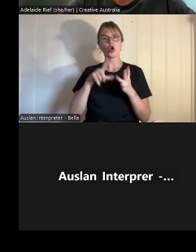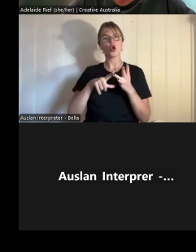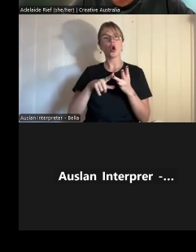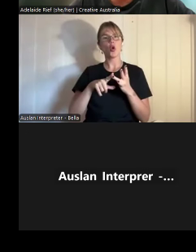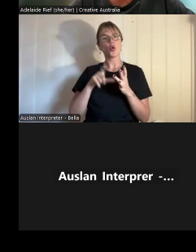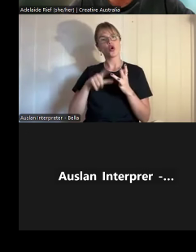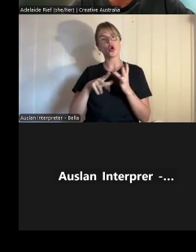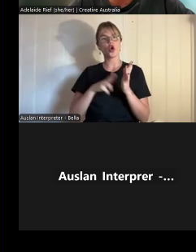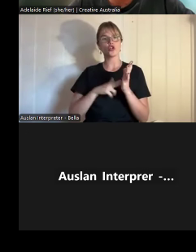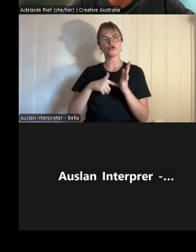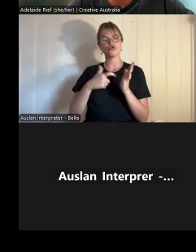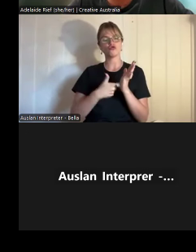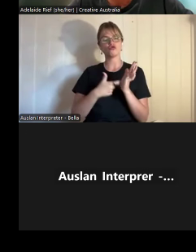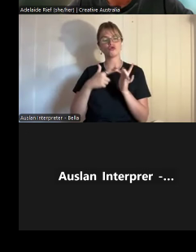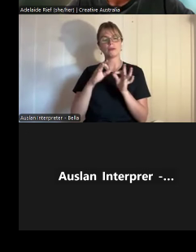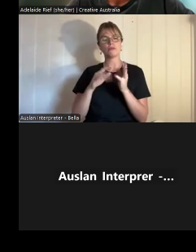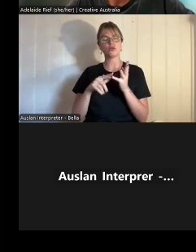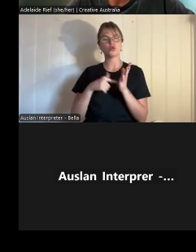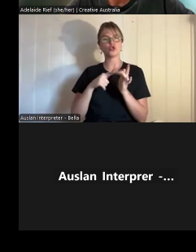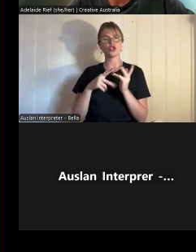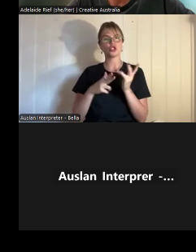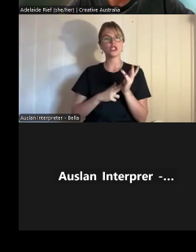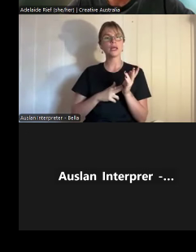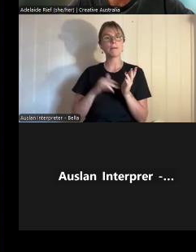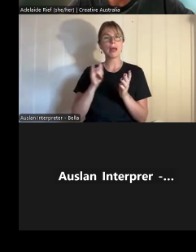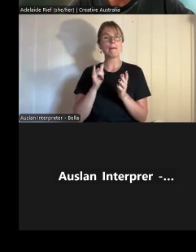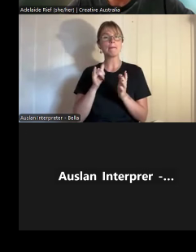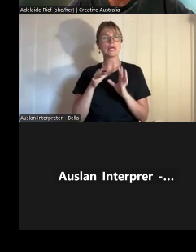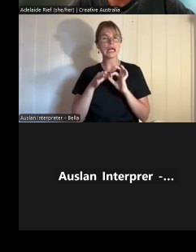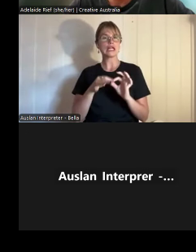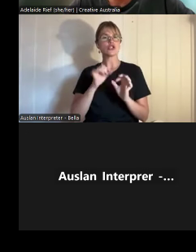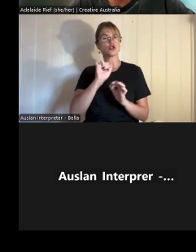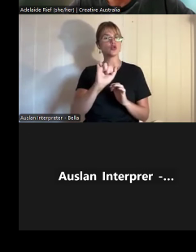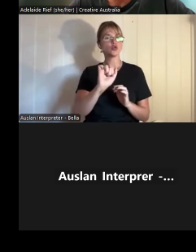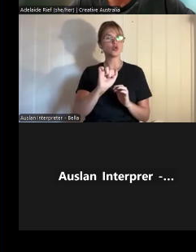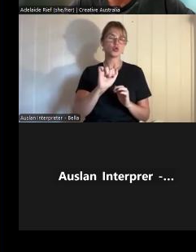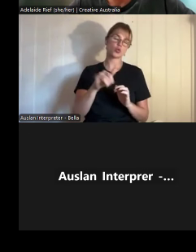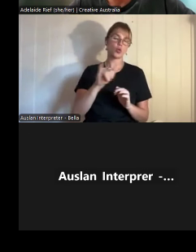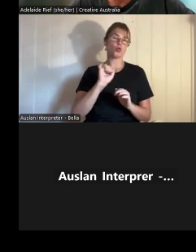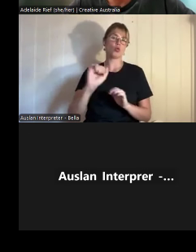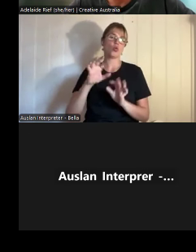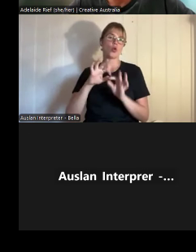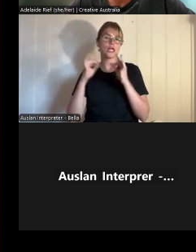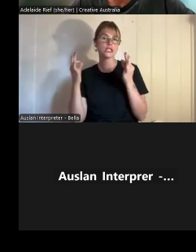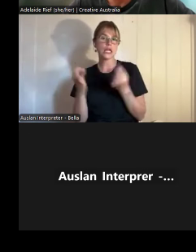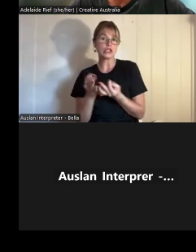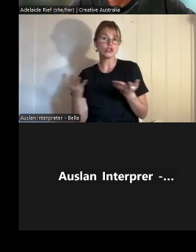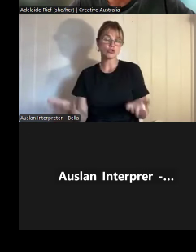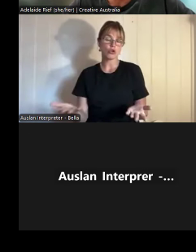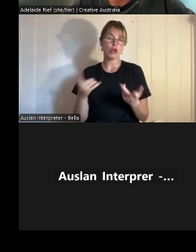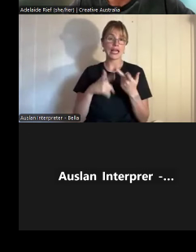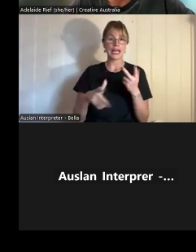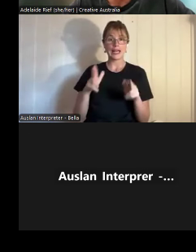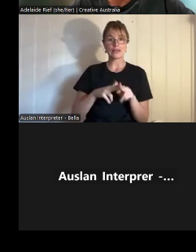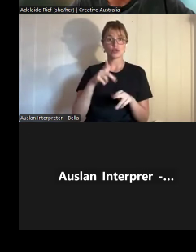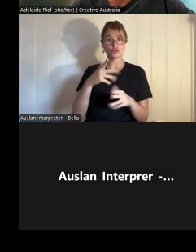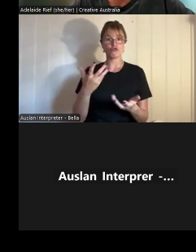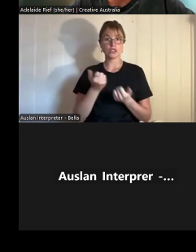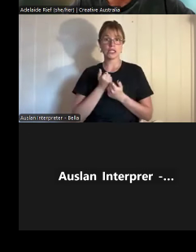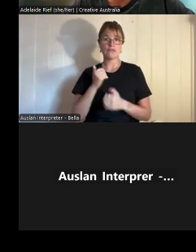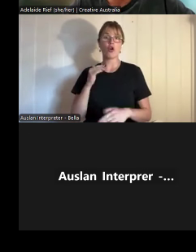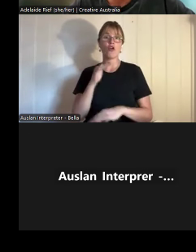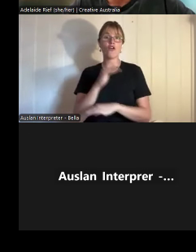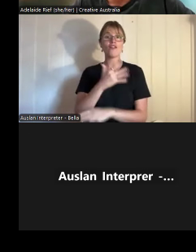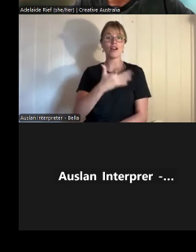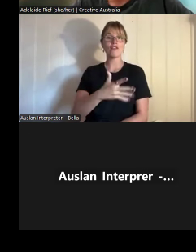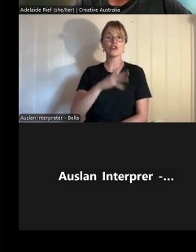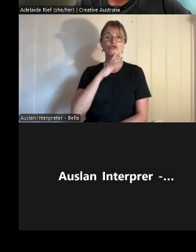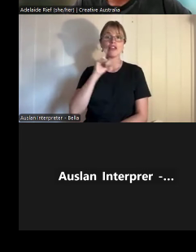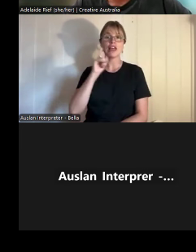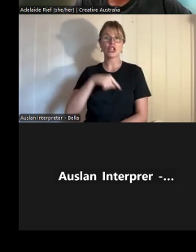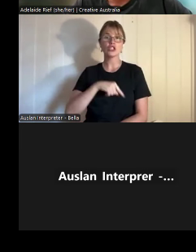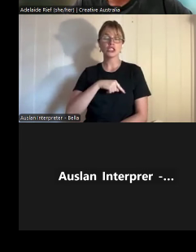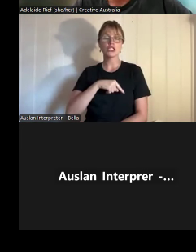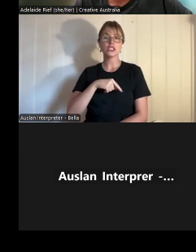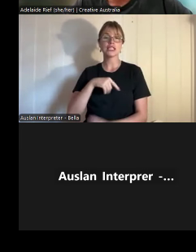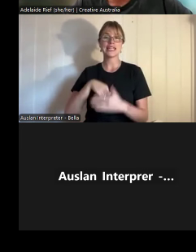to you and your organisation. So if you receive more than $500,000 in annual funding from Creative